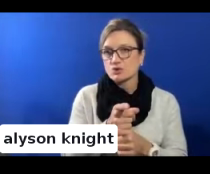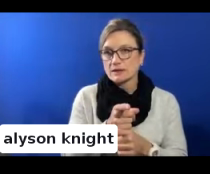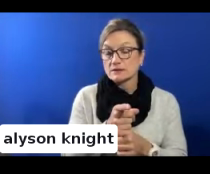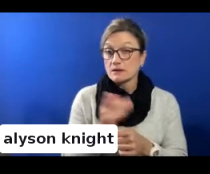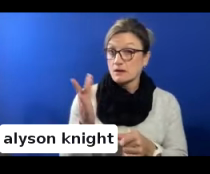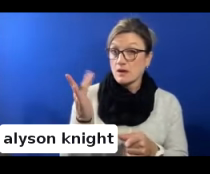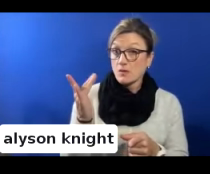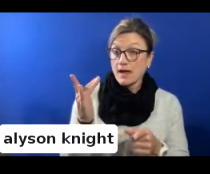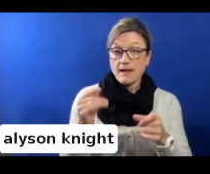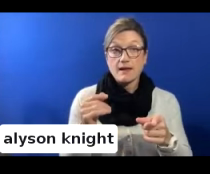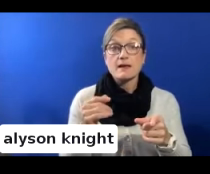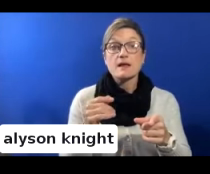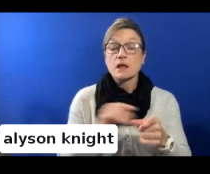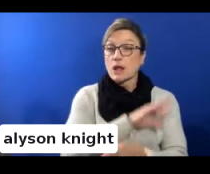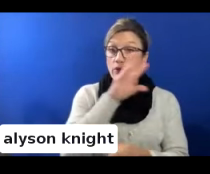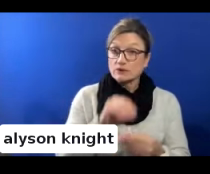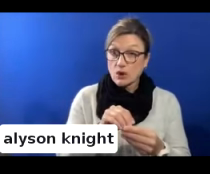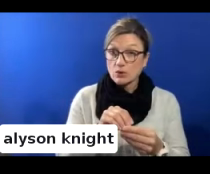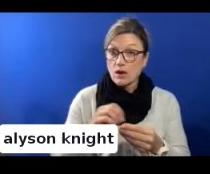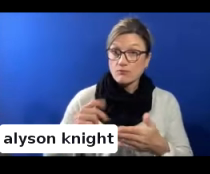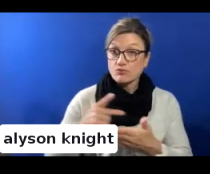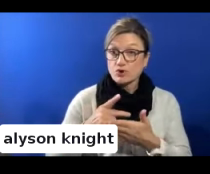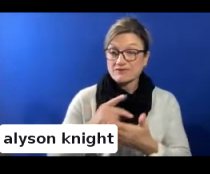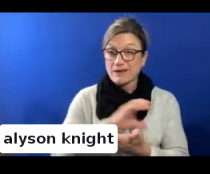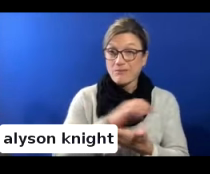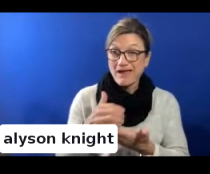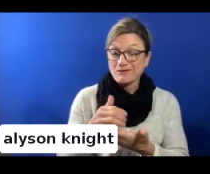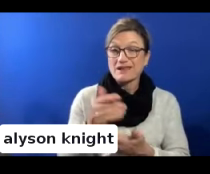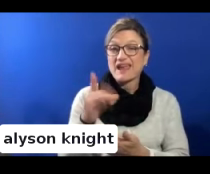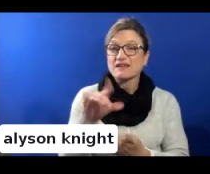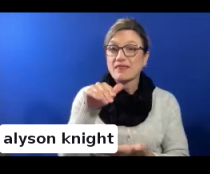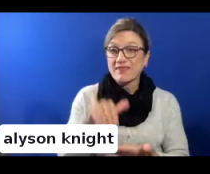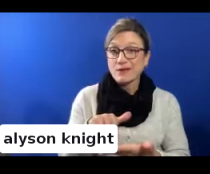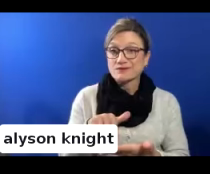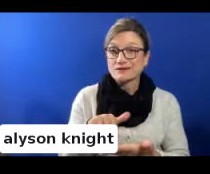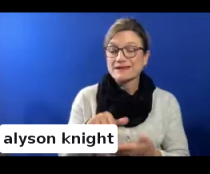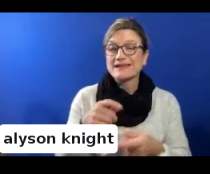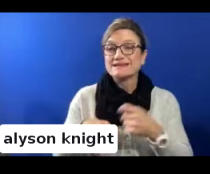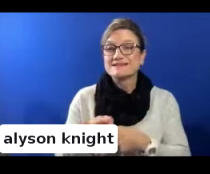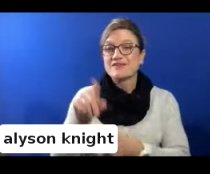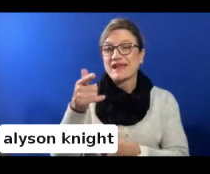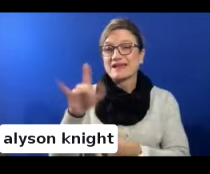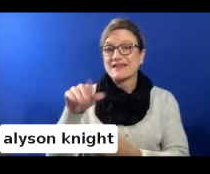Because the total approved amount is $18,000 instead of $18,500,